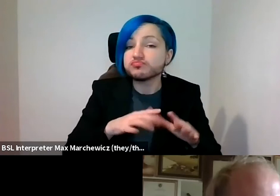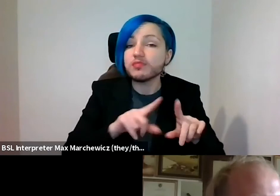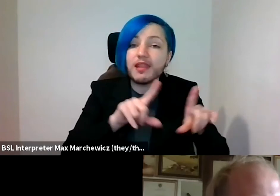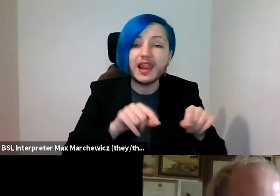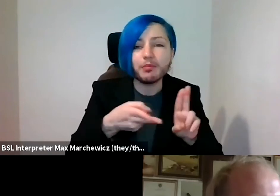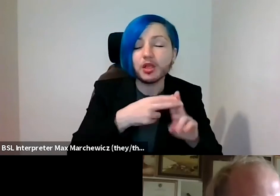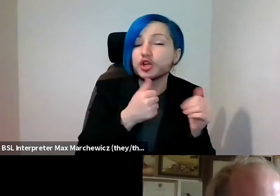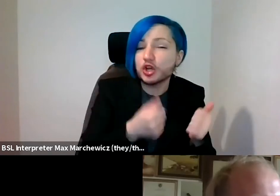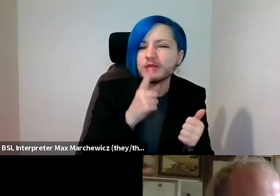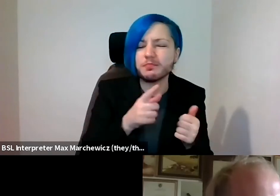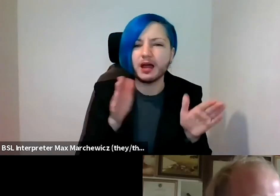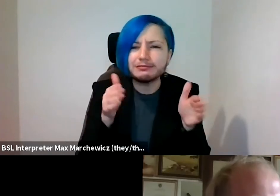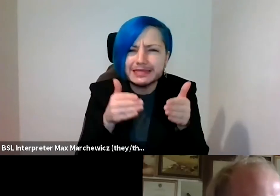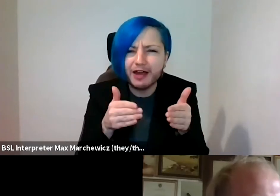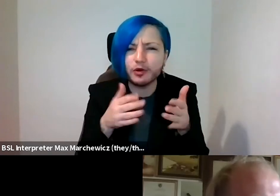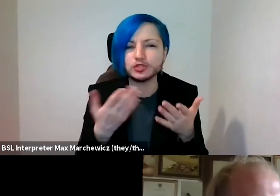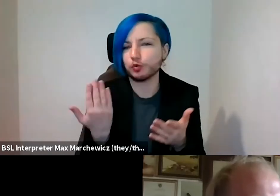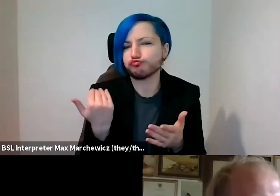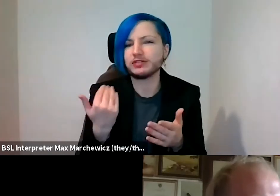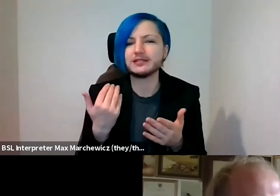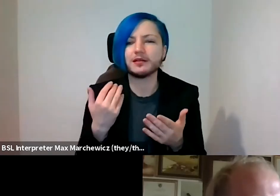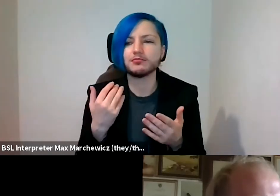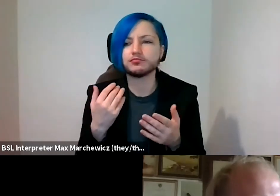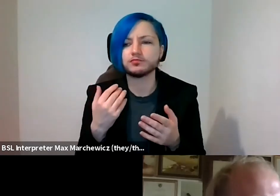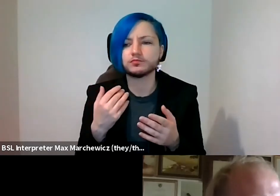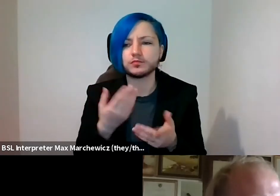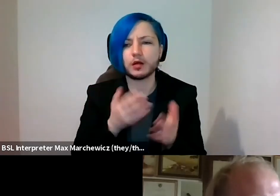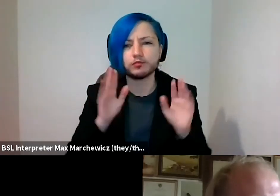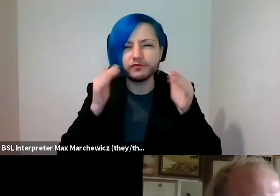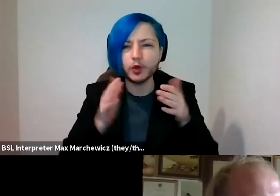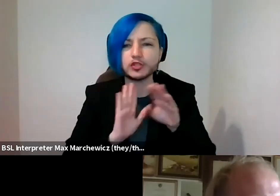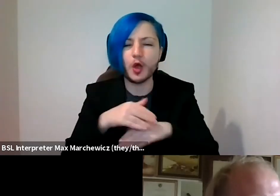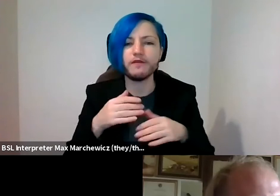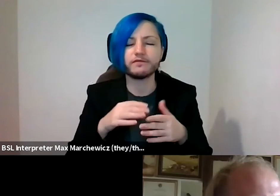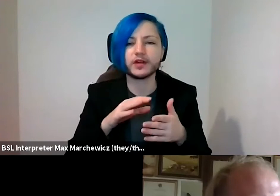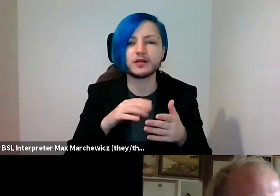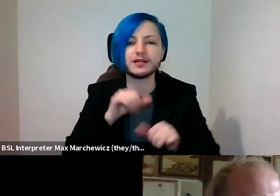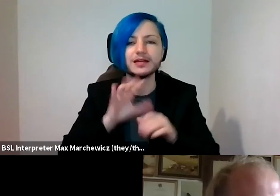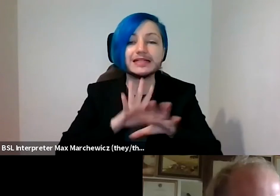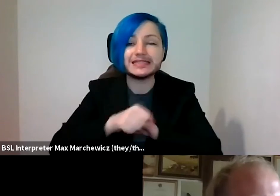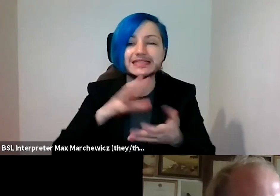and with this recent emphasis on decolonization, I thought, they thought rather, you know,